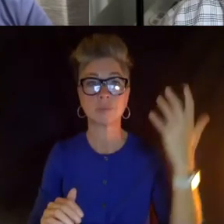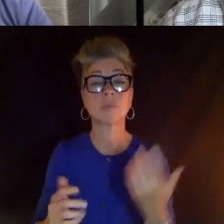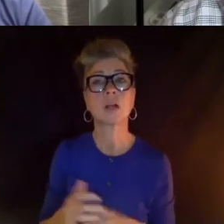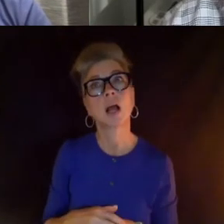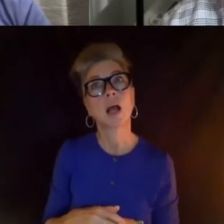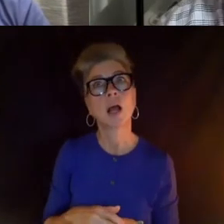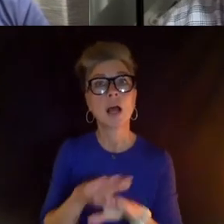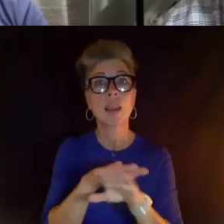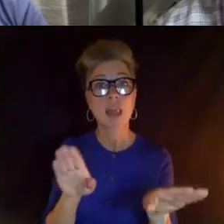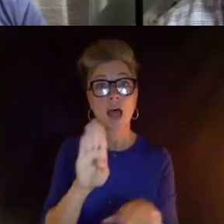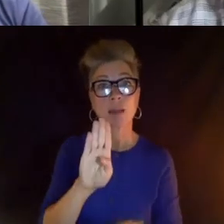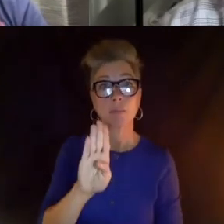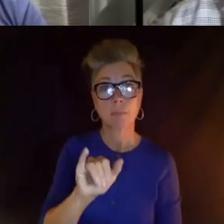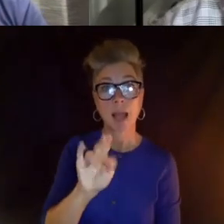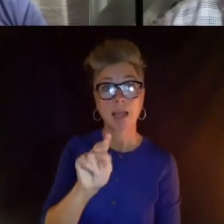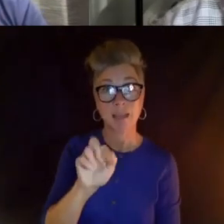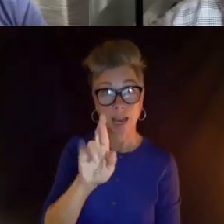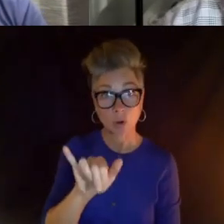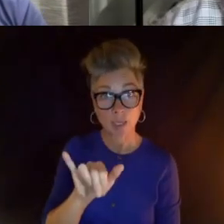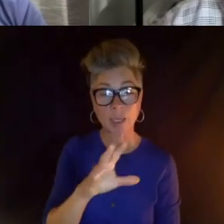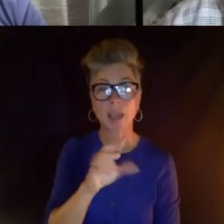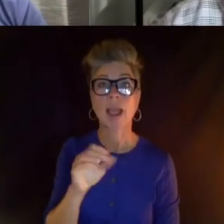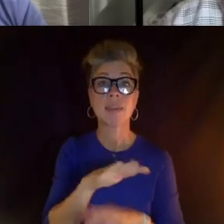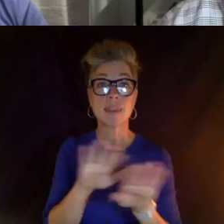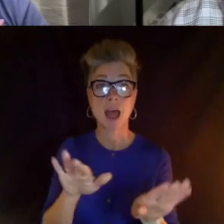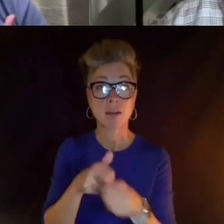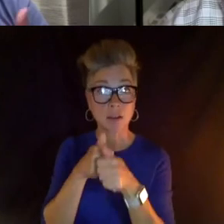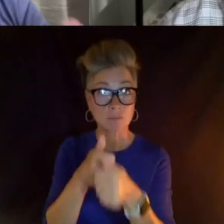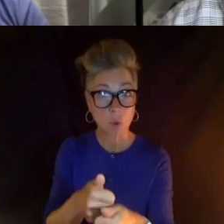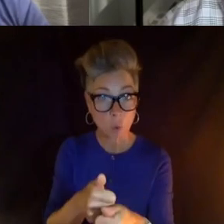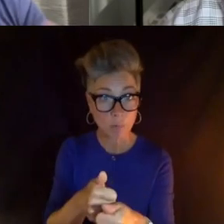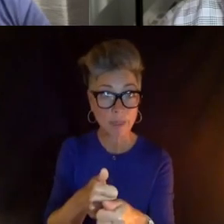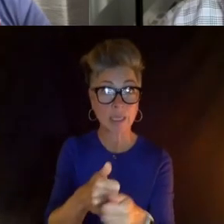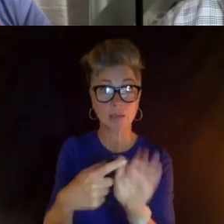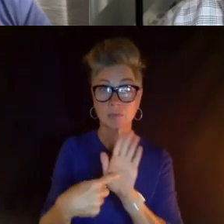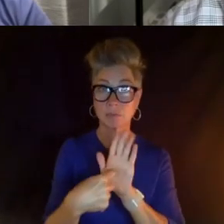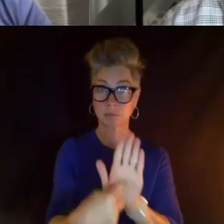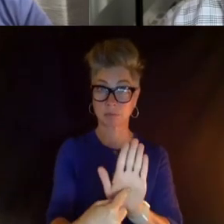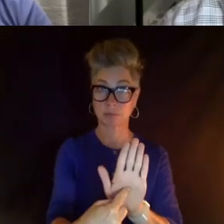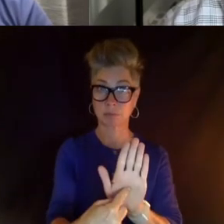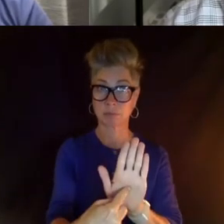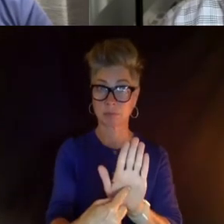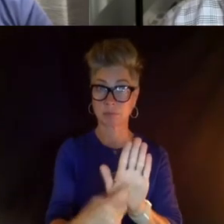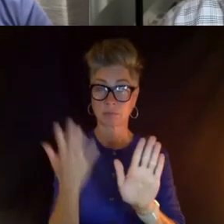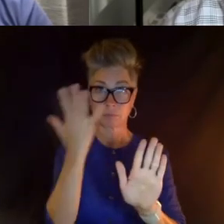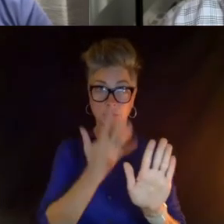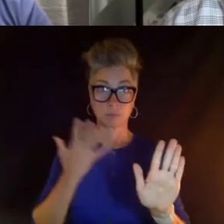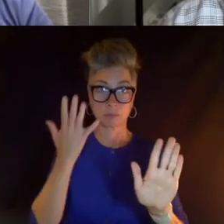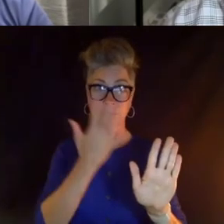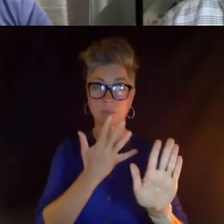and an non-conforming presentation, I would say my understanding and my experience has been